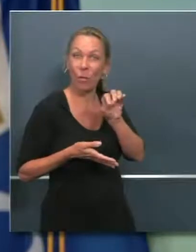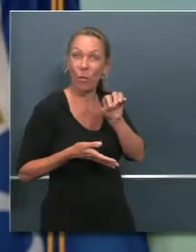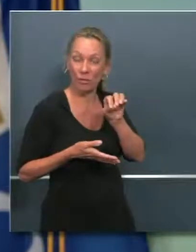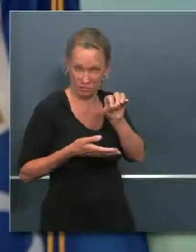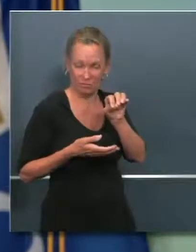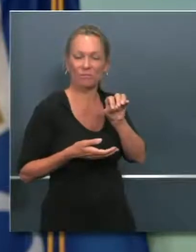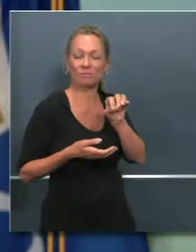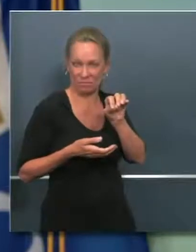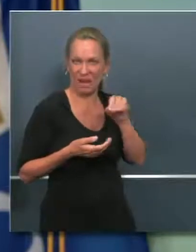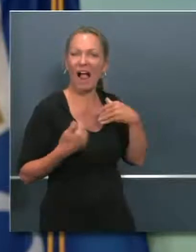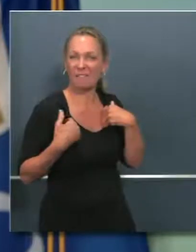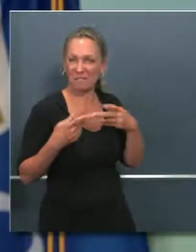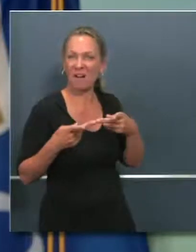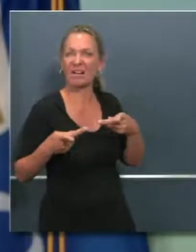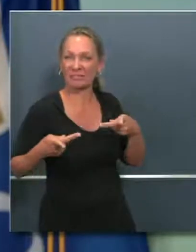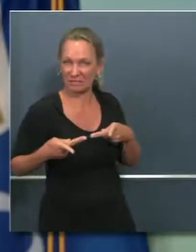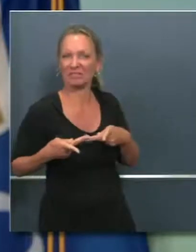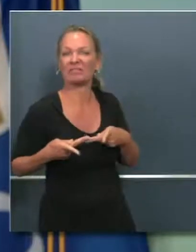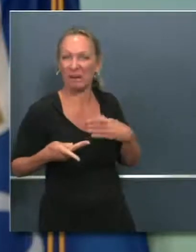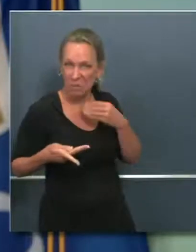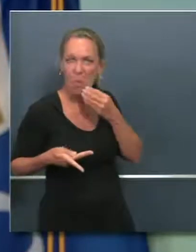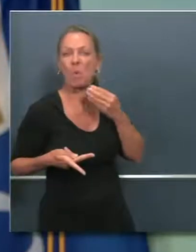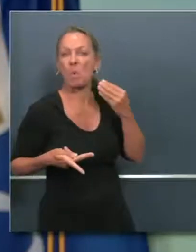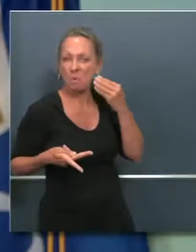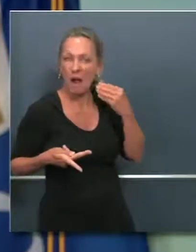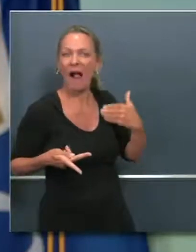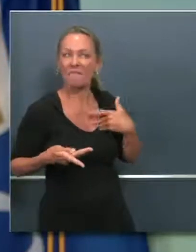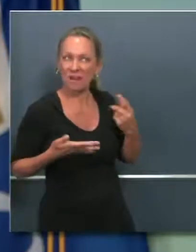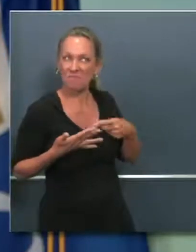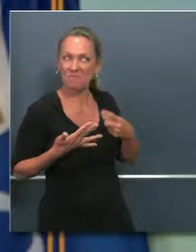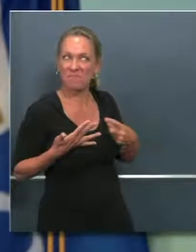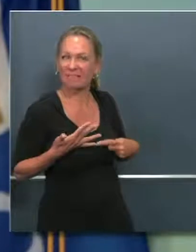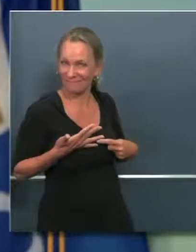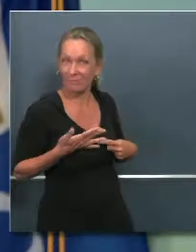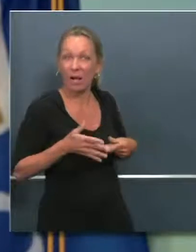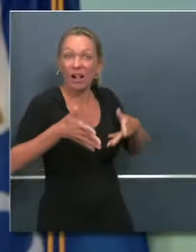correctional facilities and I just want folks to know we are working overtime to do just that